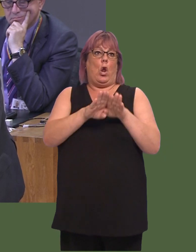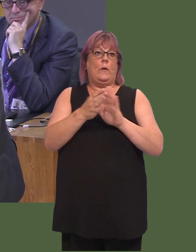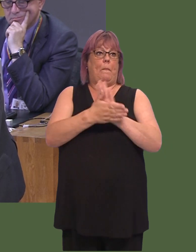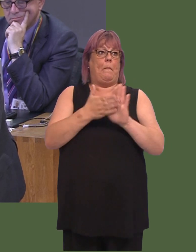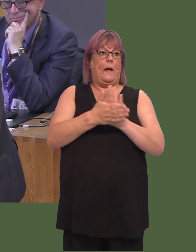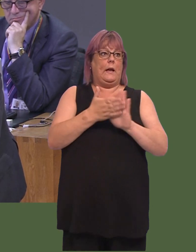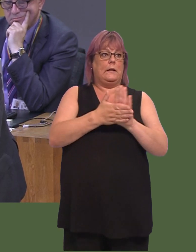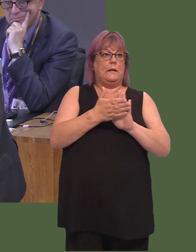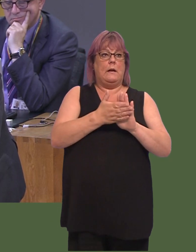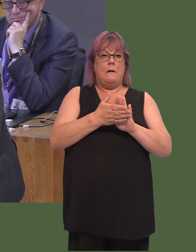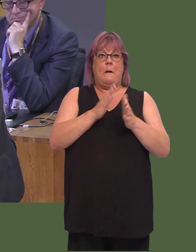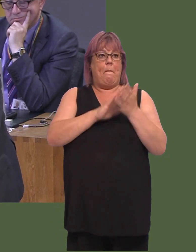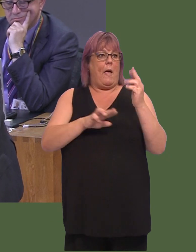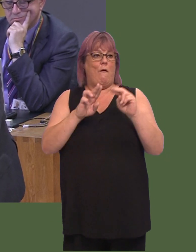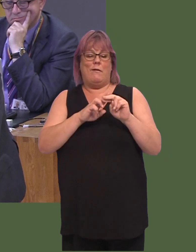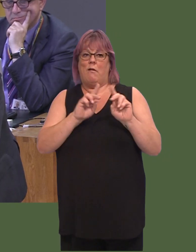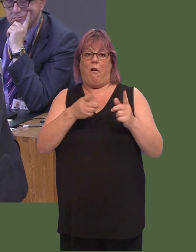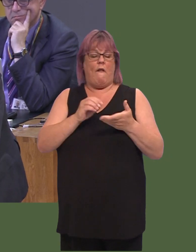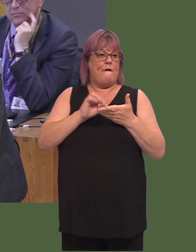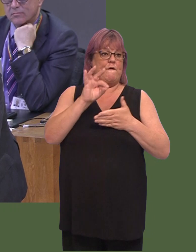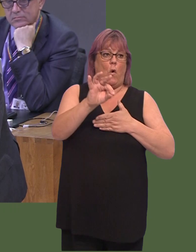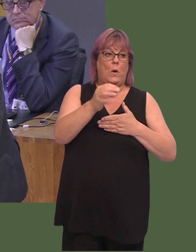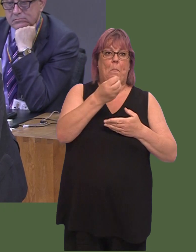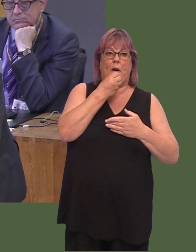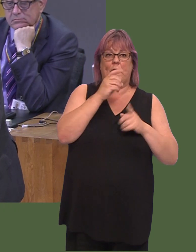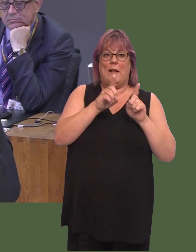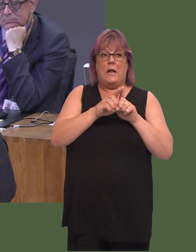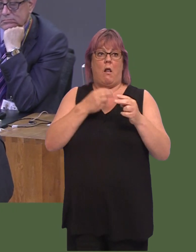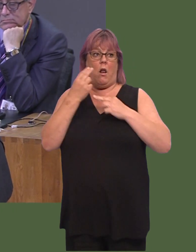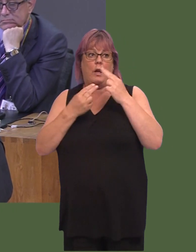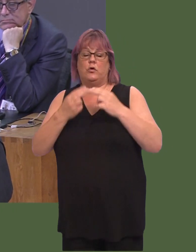puts the continuation of lunches and breakfasts in some of our poorest communities in jeopardy.